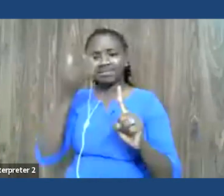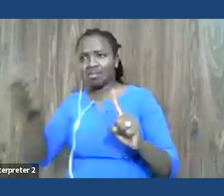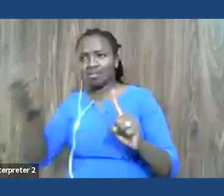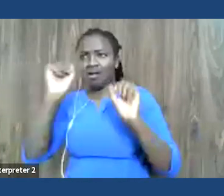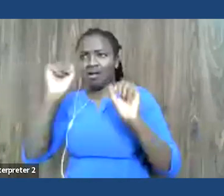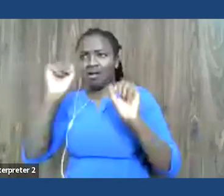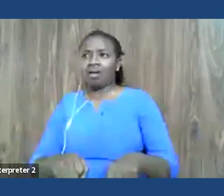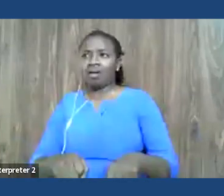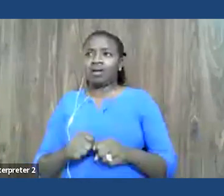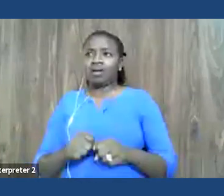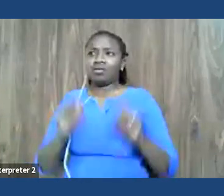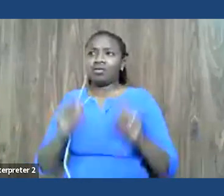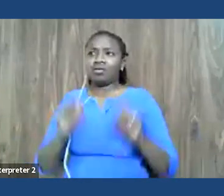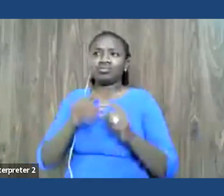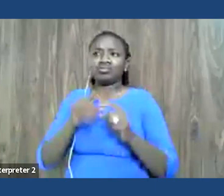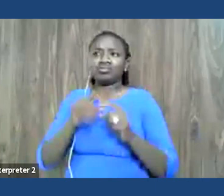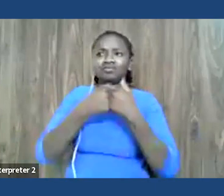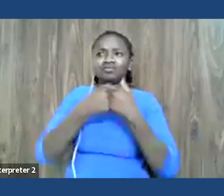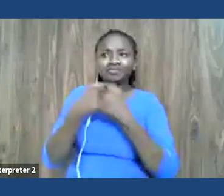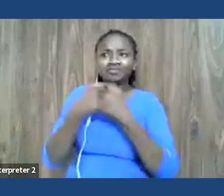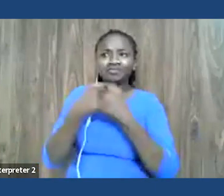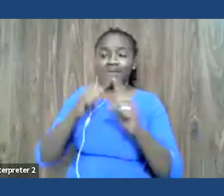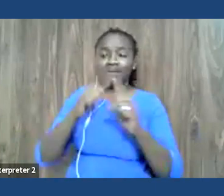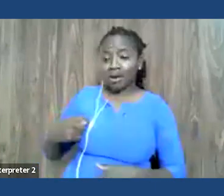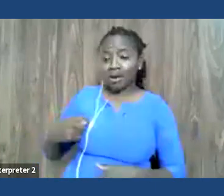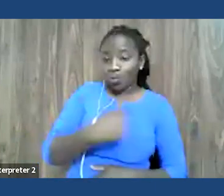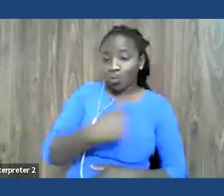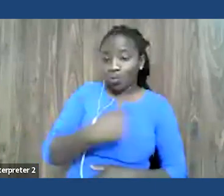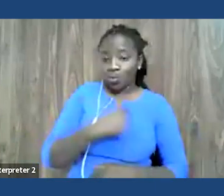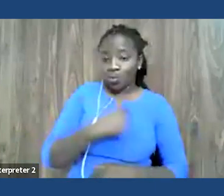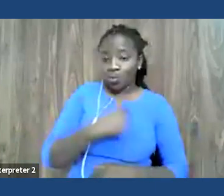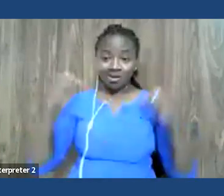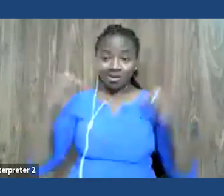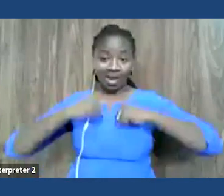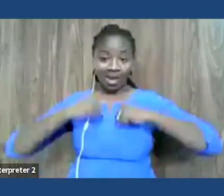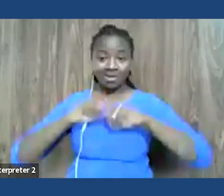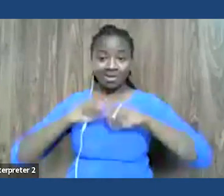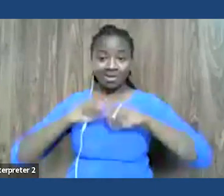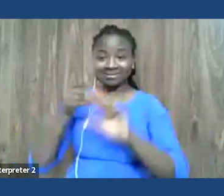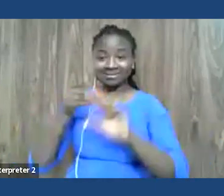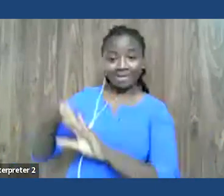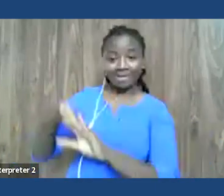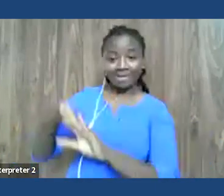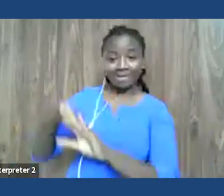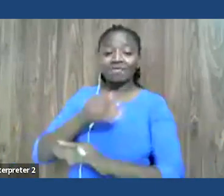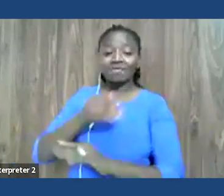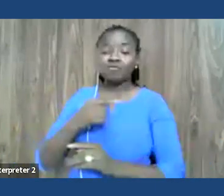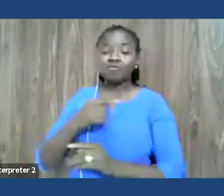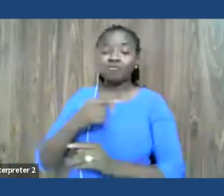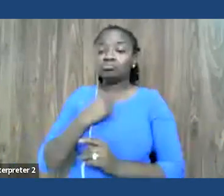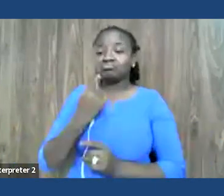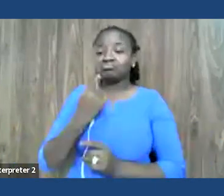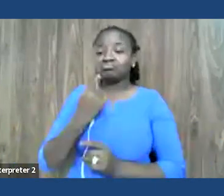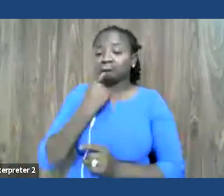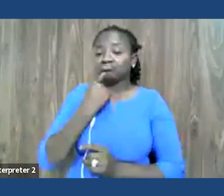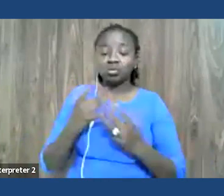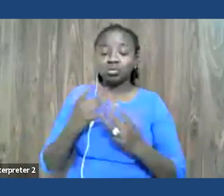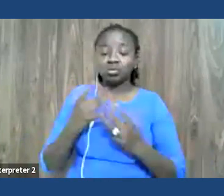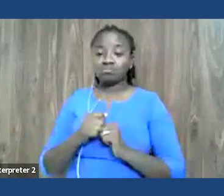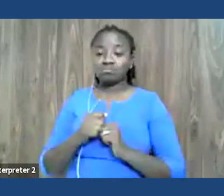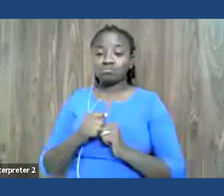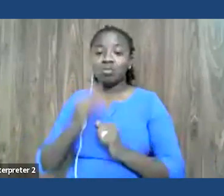We agree -- Bethany mentioned, older adults is not a number or age.